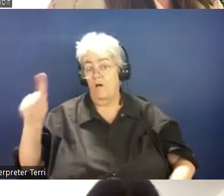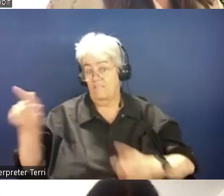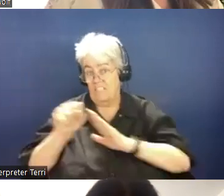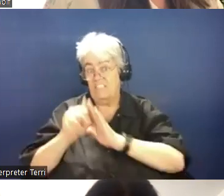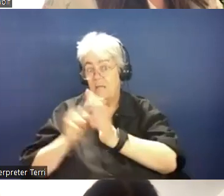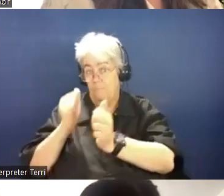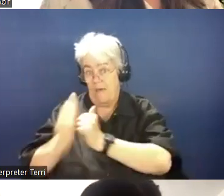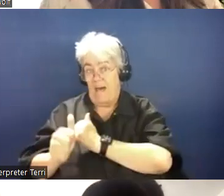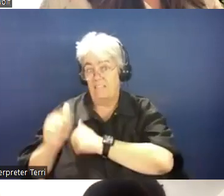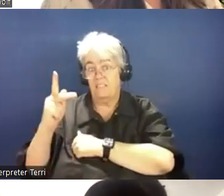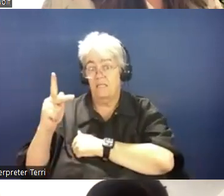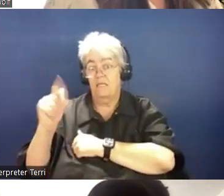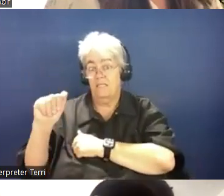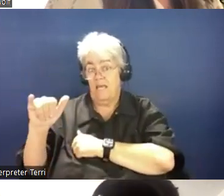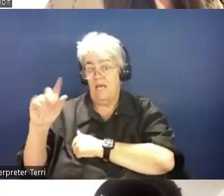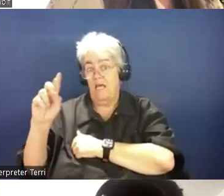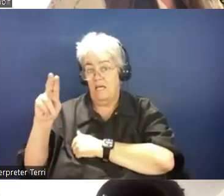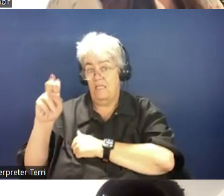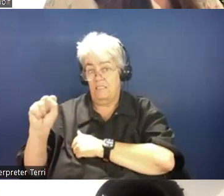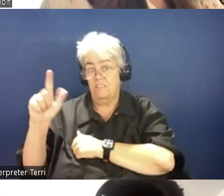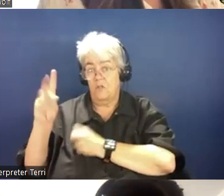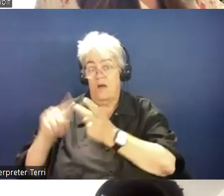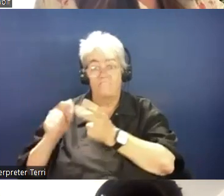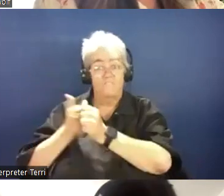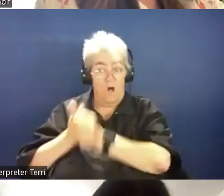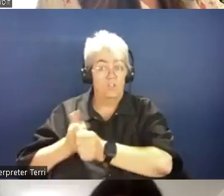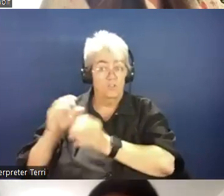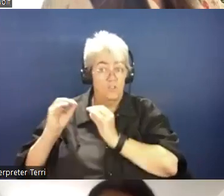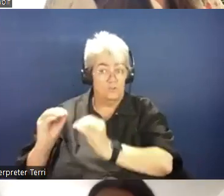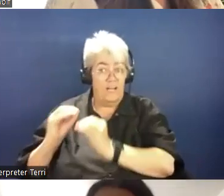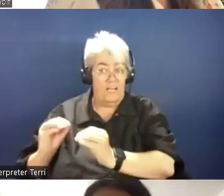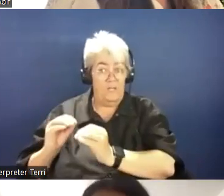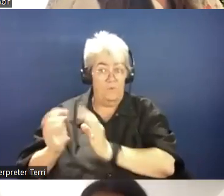the judicial training requirements, Colorado could be eligible to receive